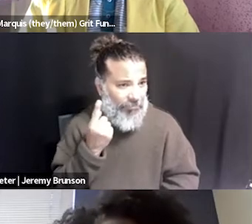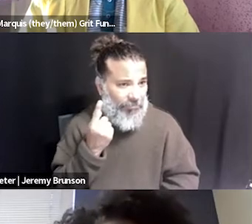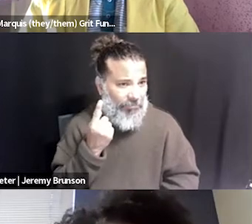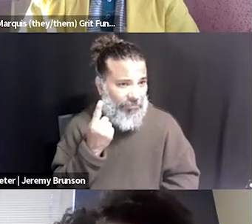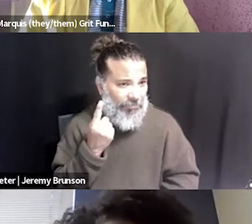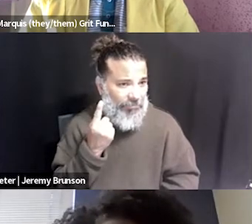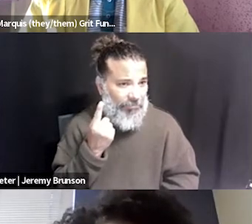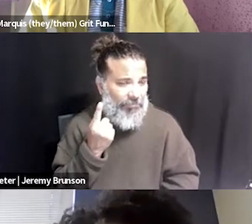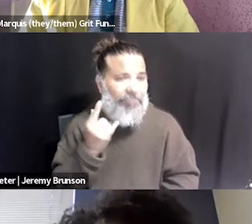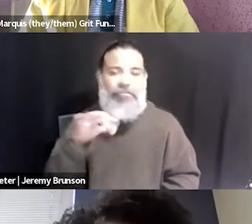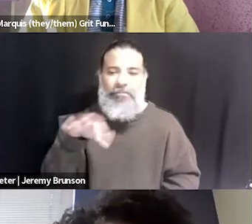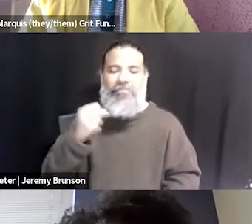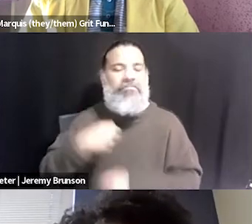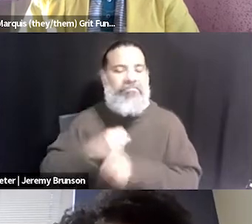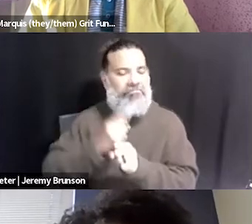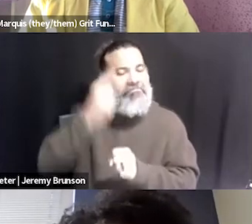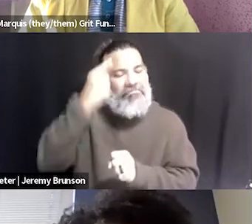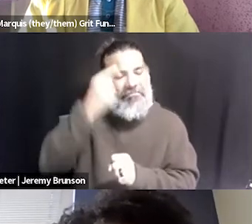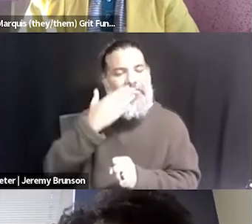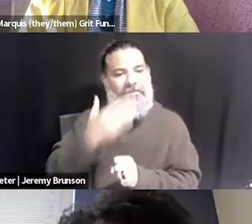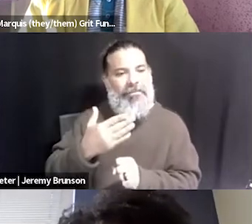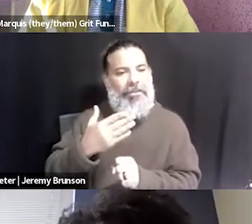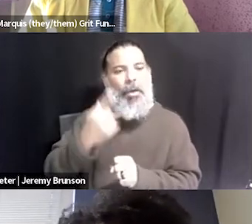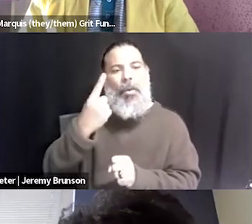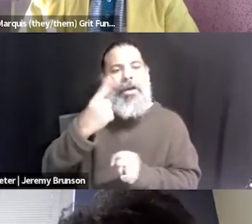That makes total sense. One follow up question.